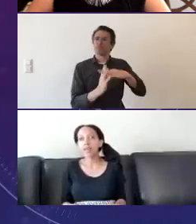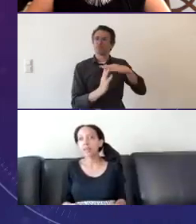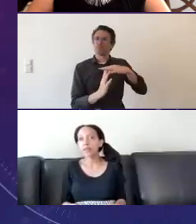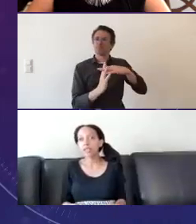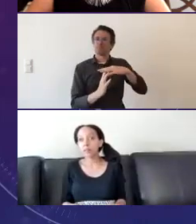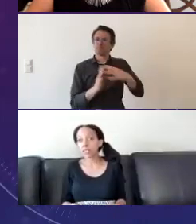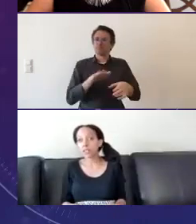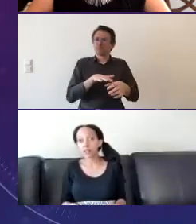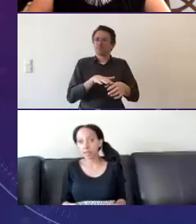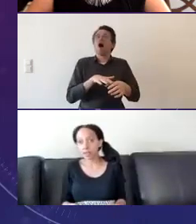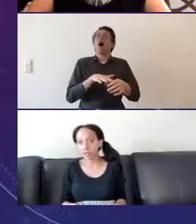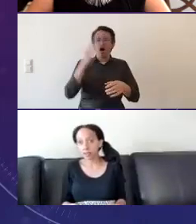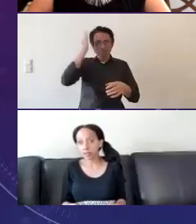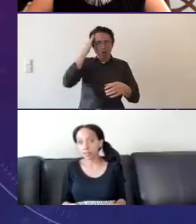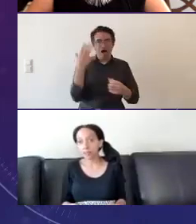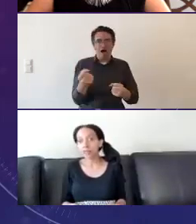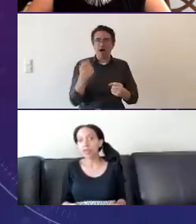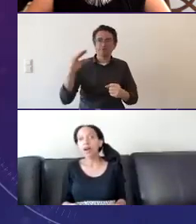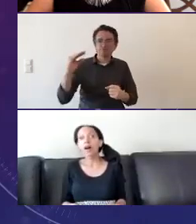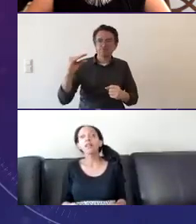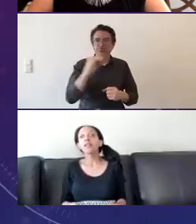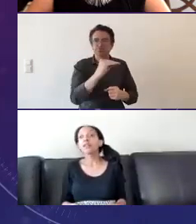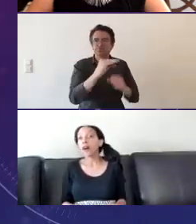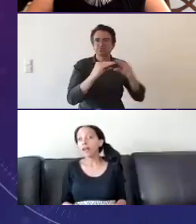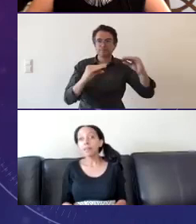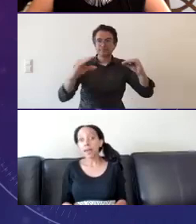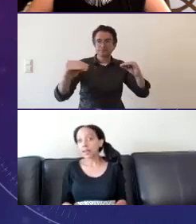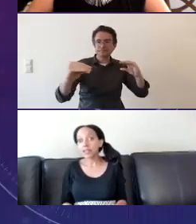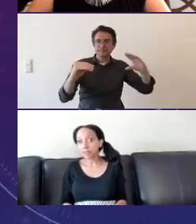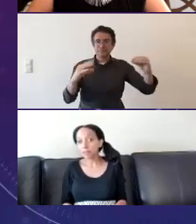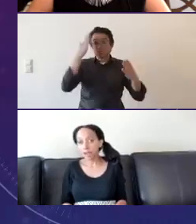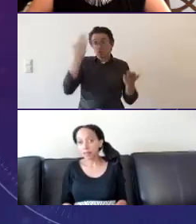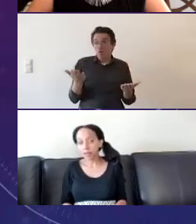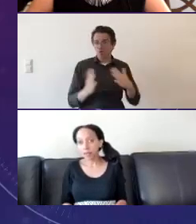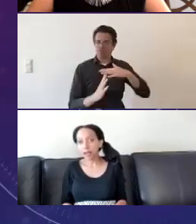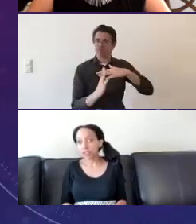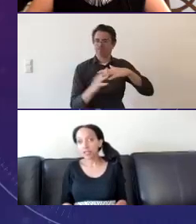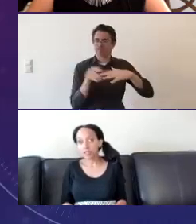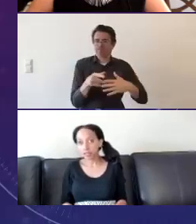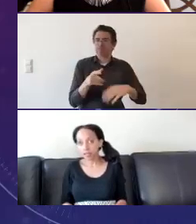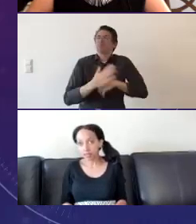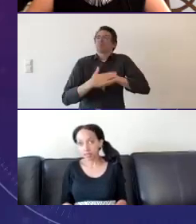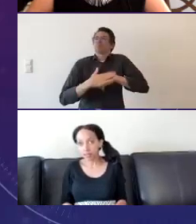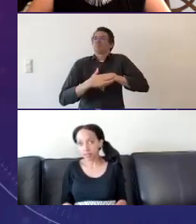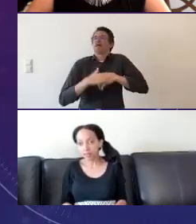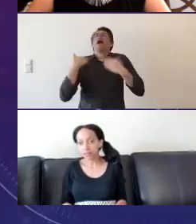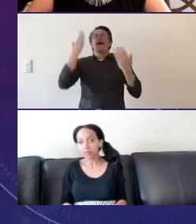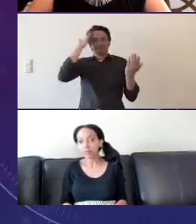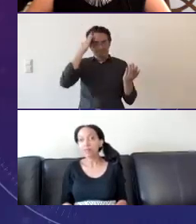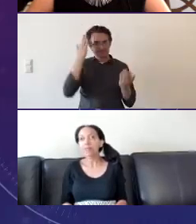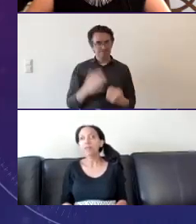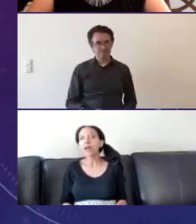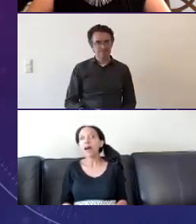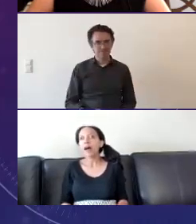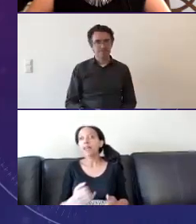works best for me not many deafblind people actually do this there are